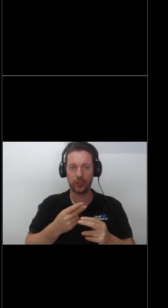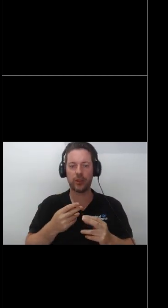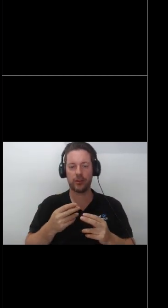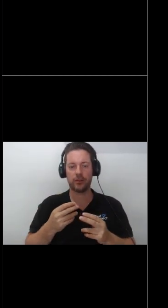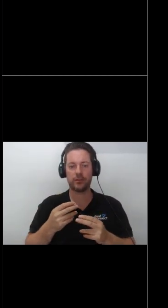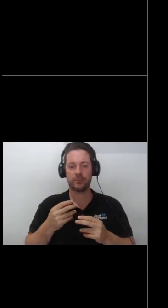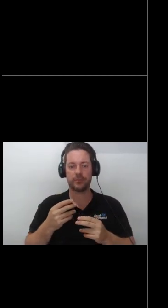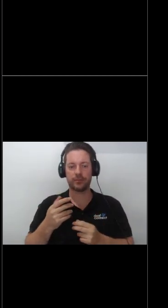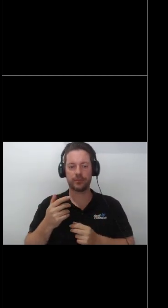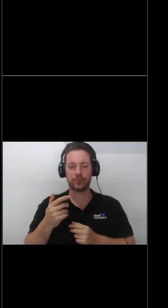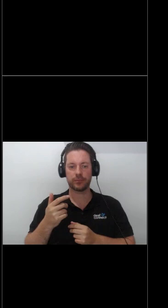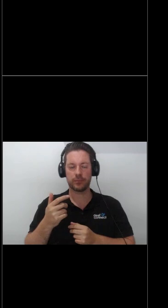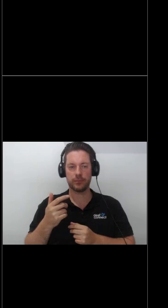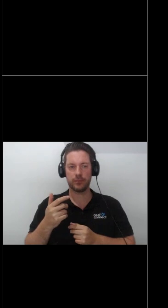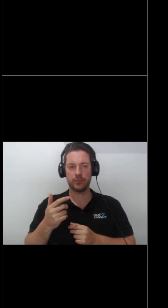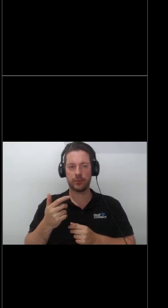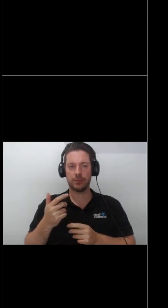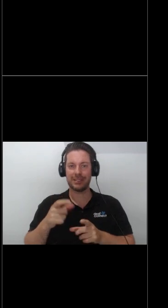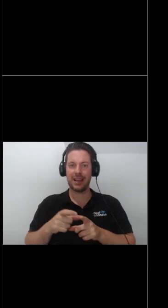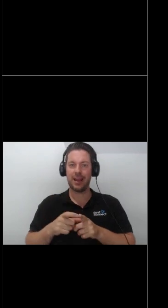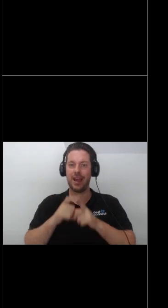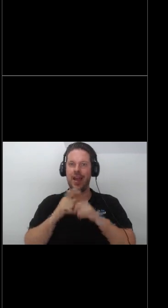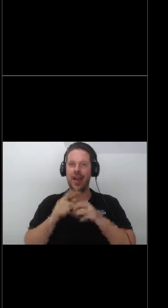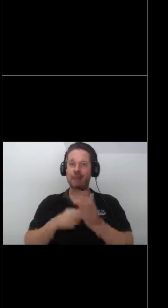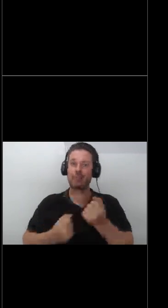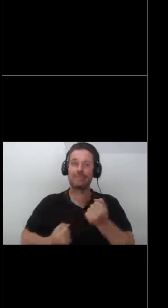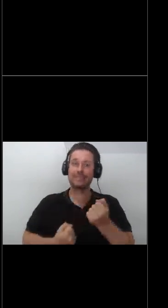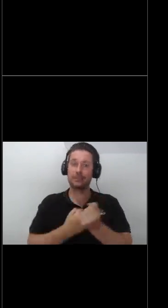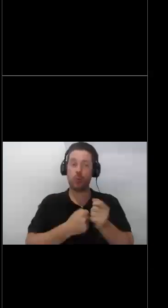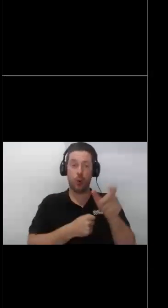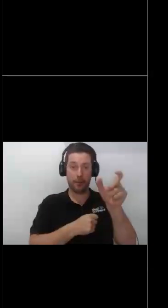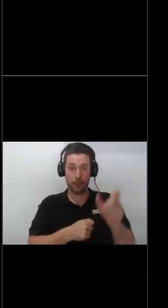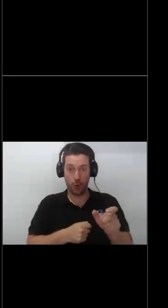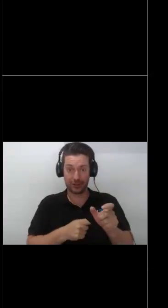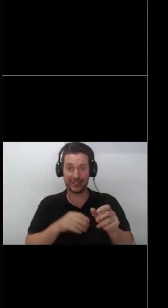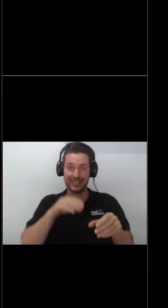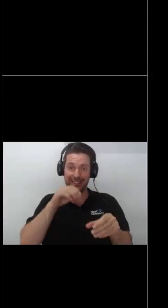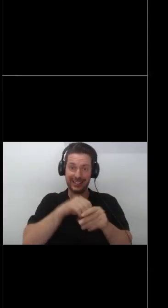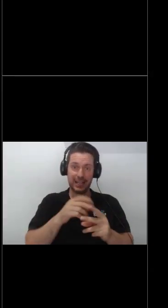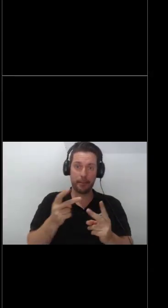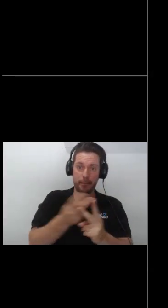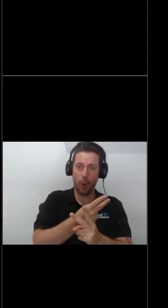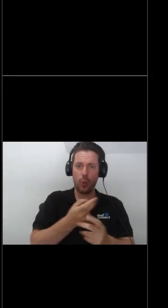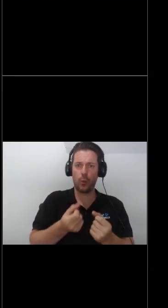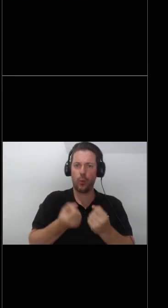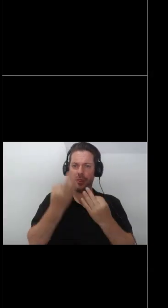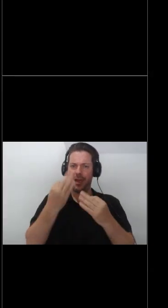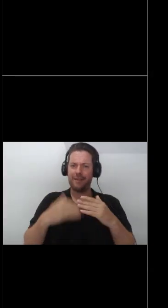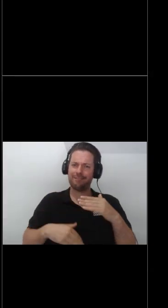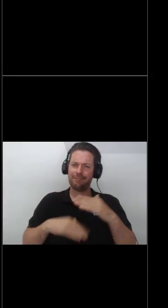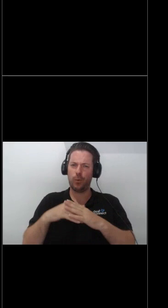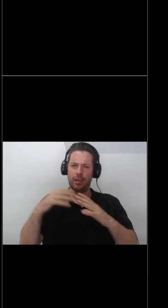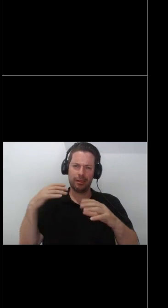it's very difficult to support persons in those jurisdictions without that. I'll also talk to you about appeals.